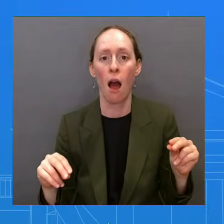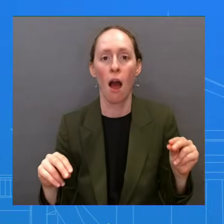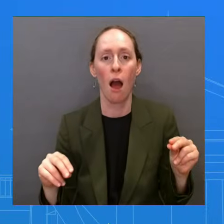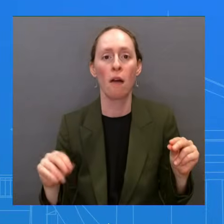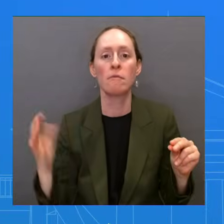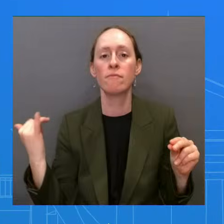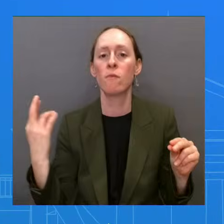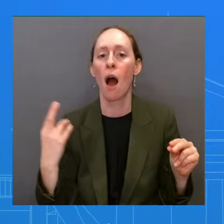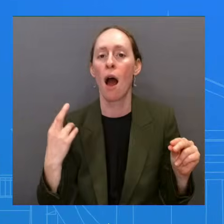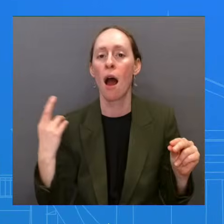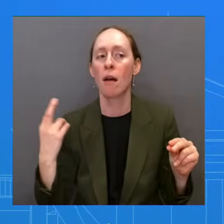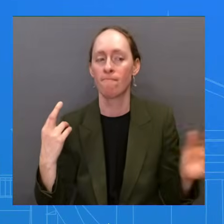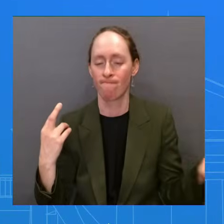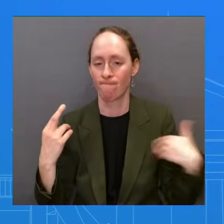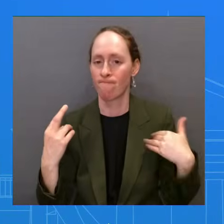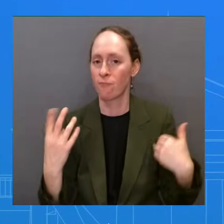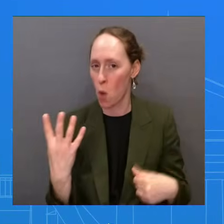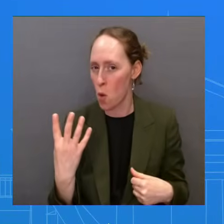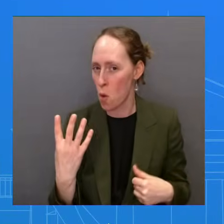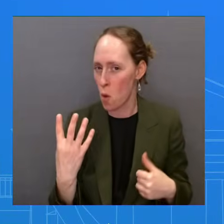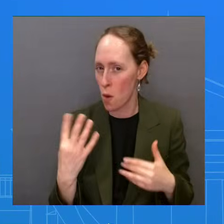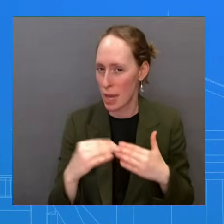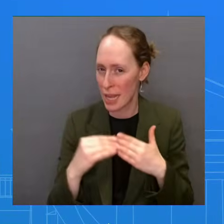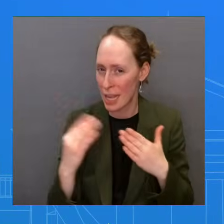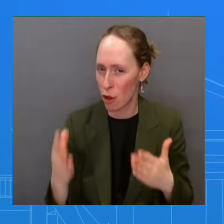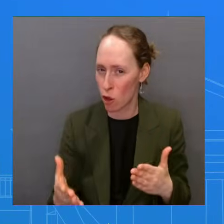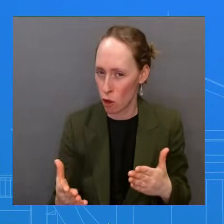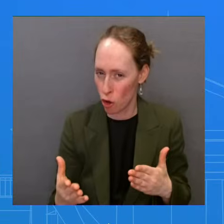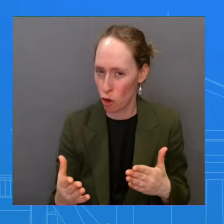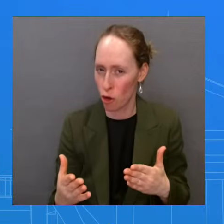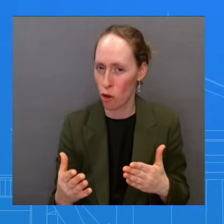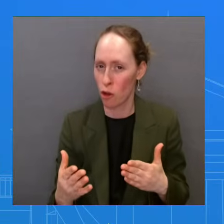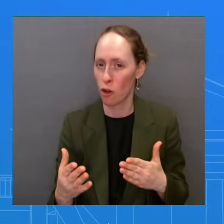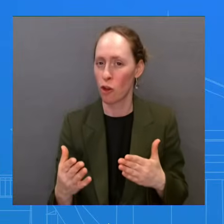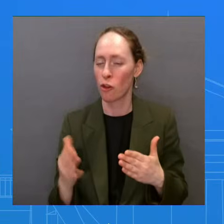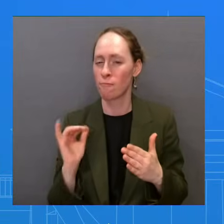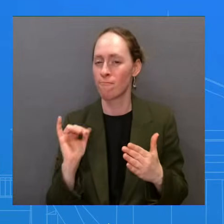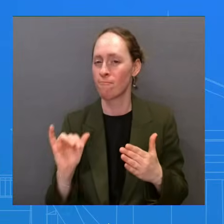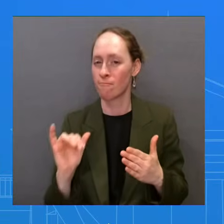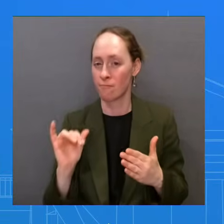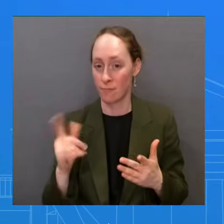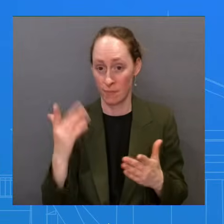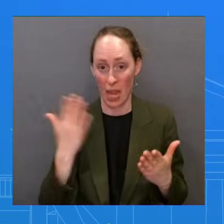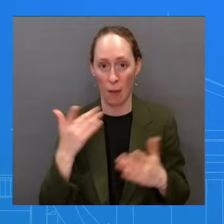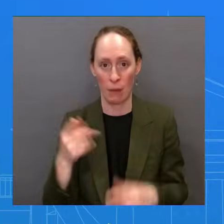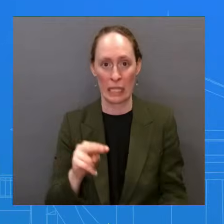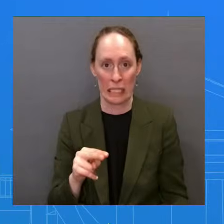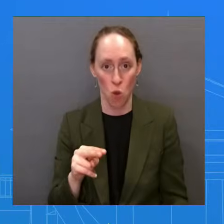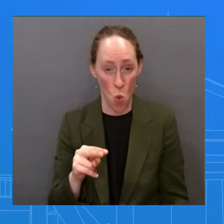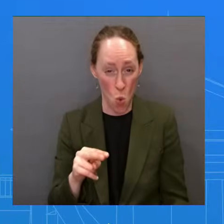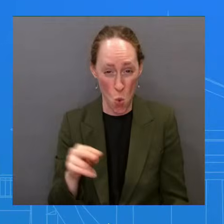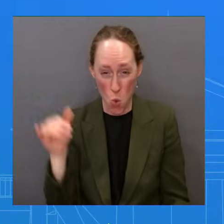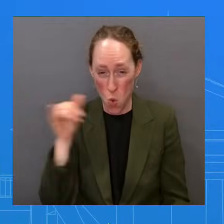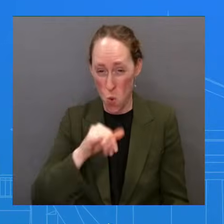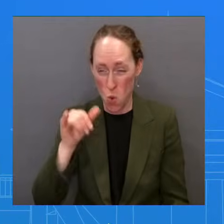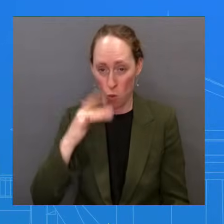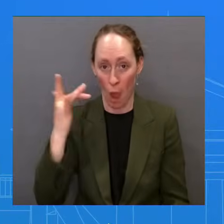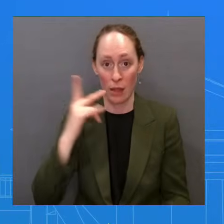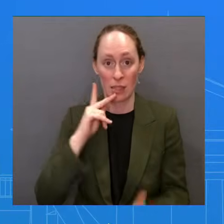than even some analysts had been forecasting? Ms. Jean-Pierre: So, look, we knew Secretary Yellen's letter would be released yesterday,